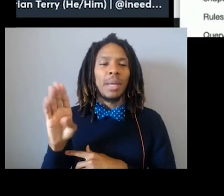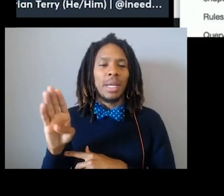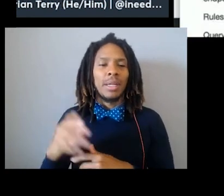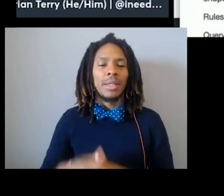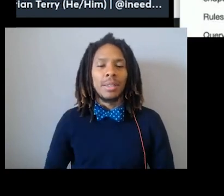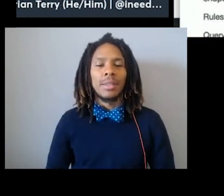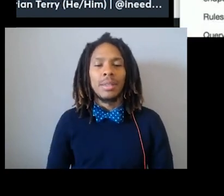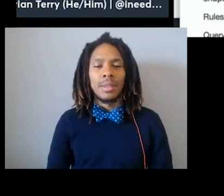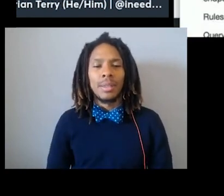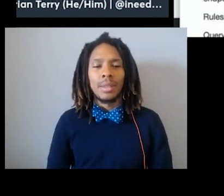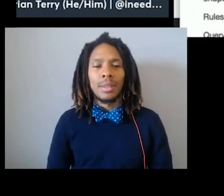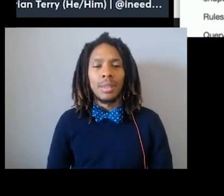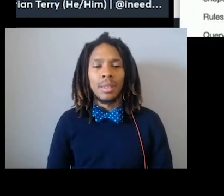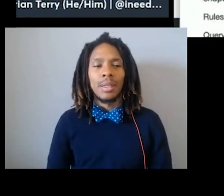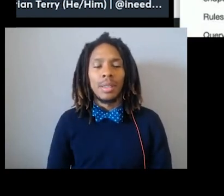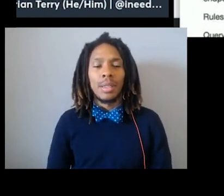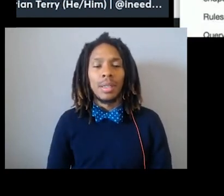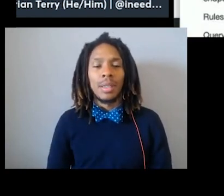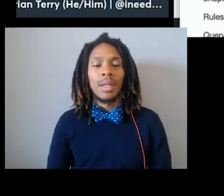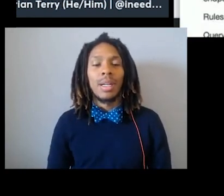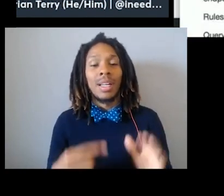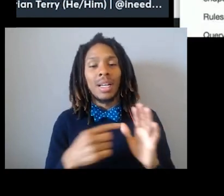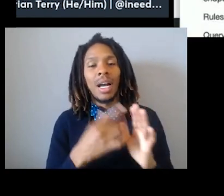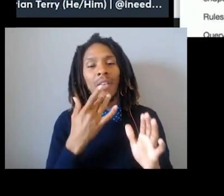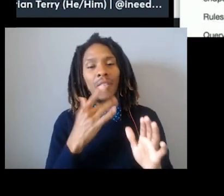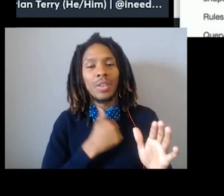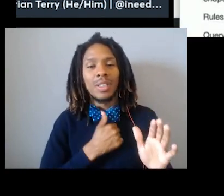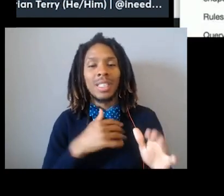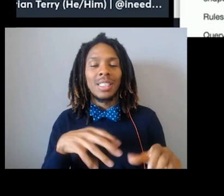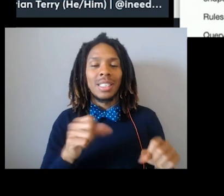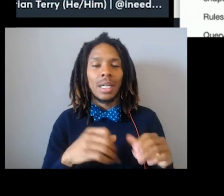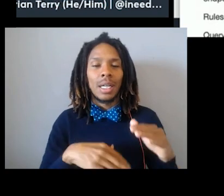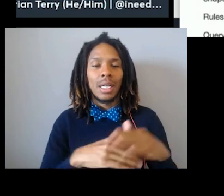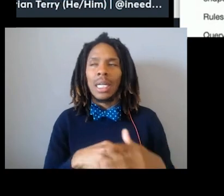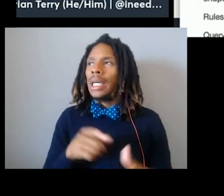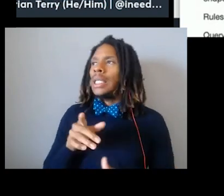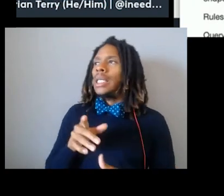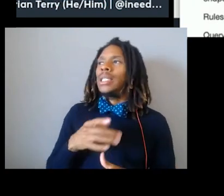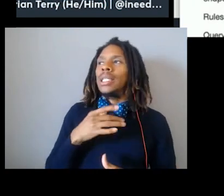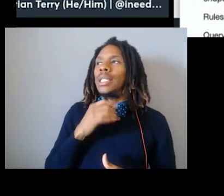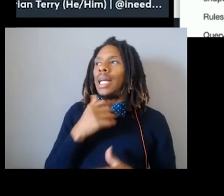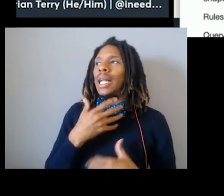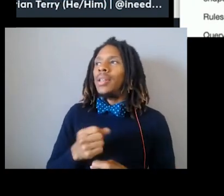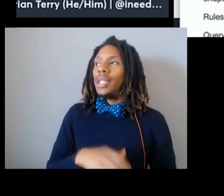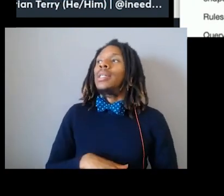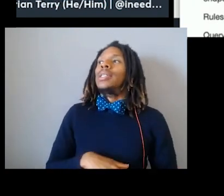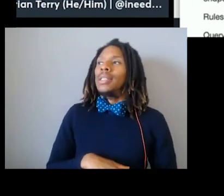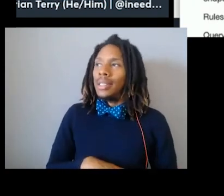This will unfortunately take two up. Hey, it's unhealthy. - It's unhealthy. We're good. Sad path time.